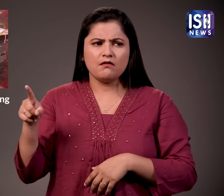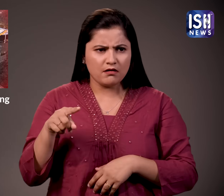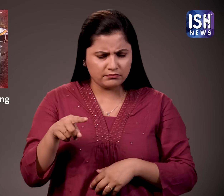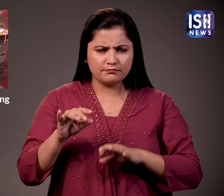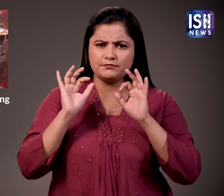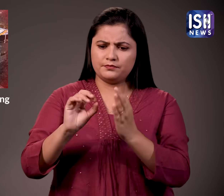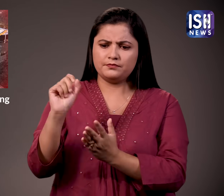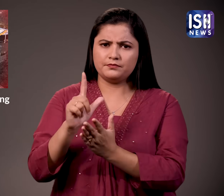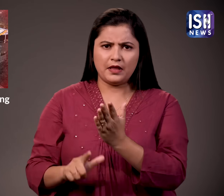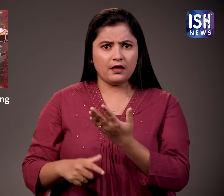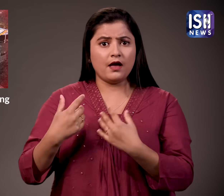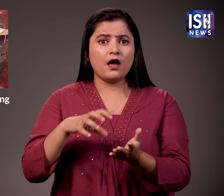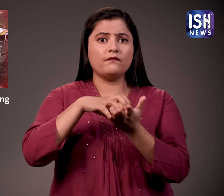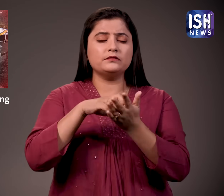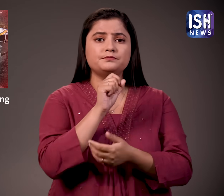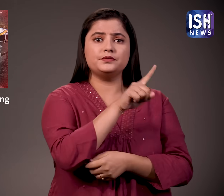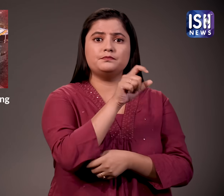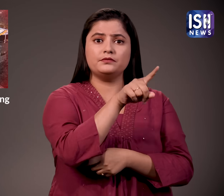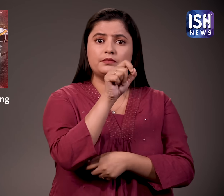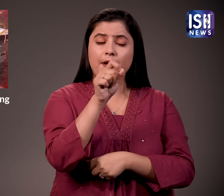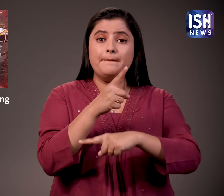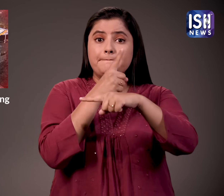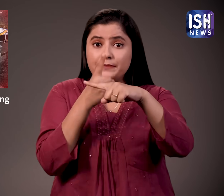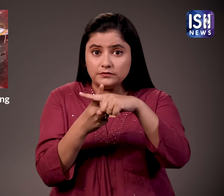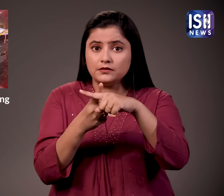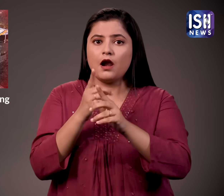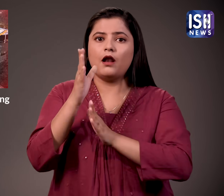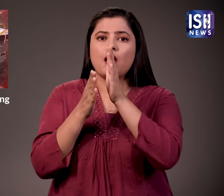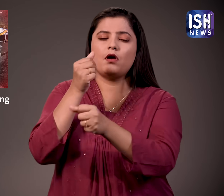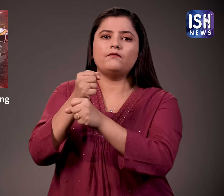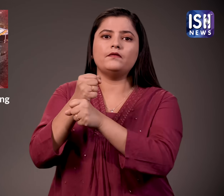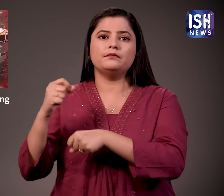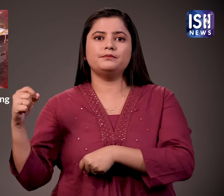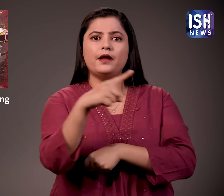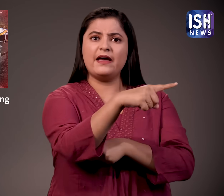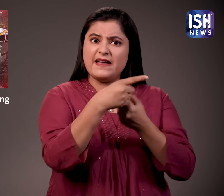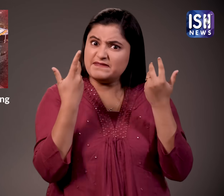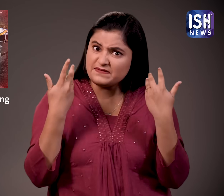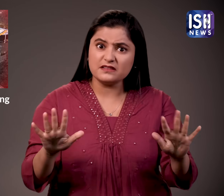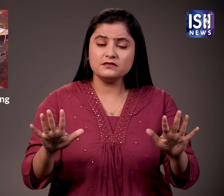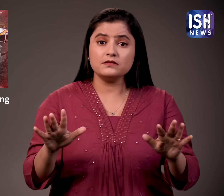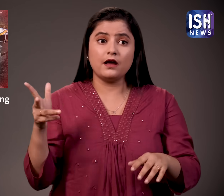BMC had sent a notice to advertising firms and notified the GRP,